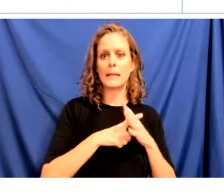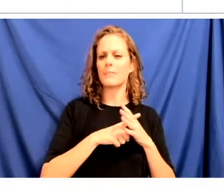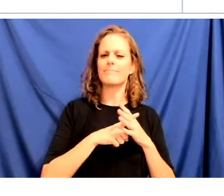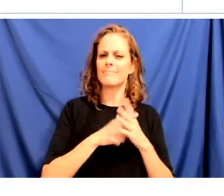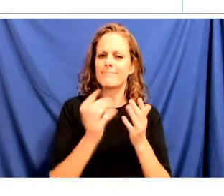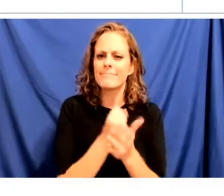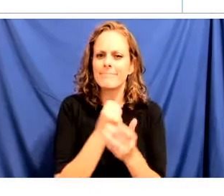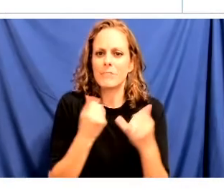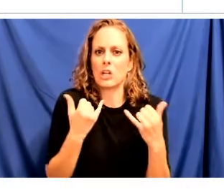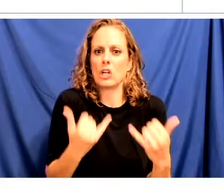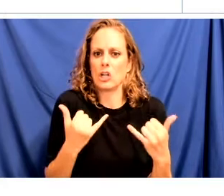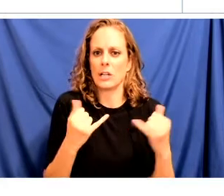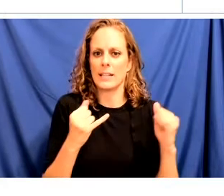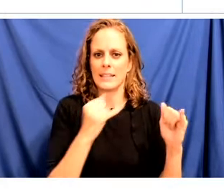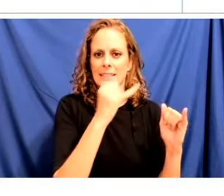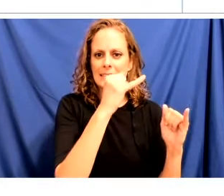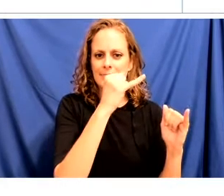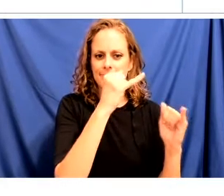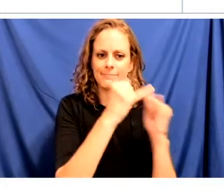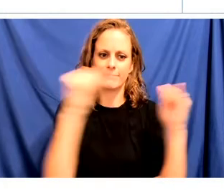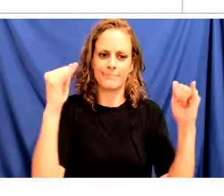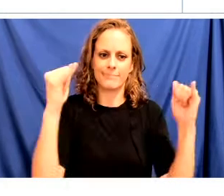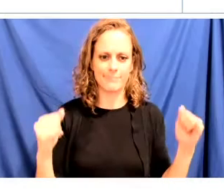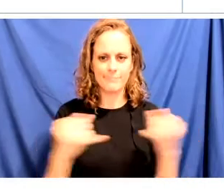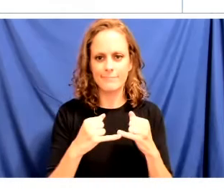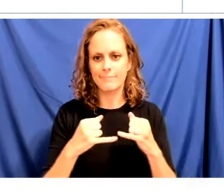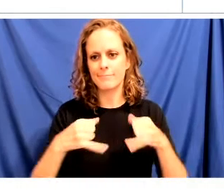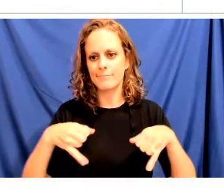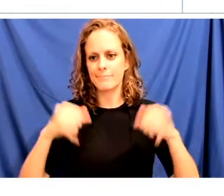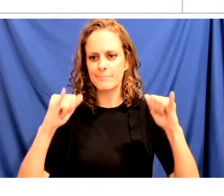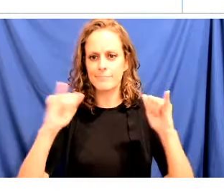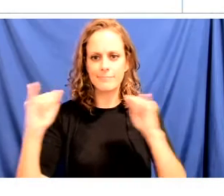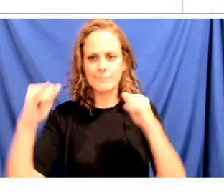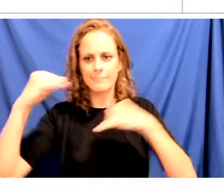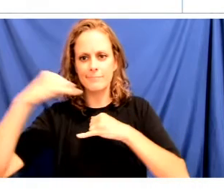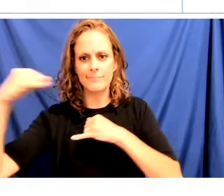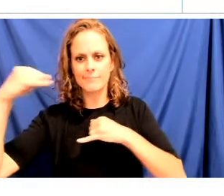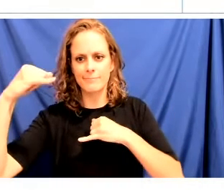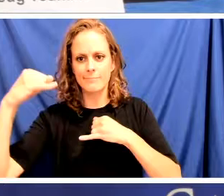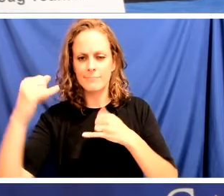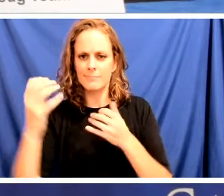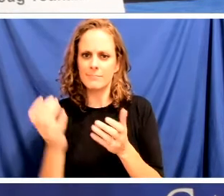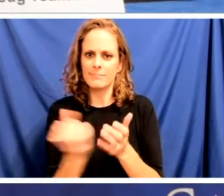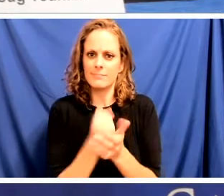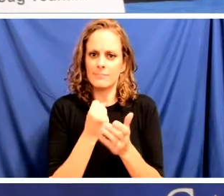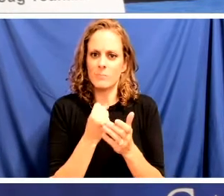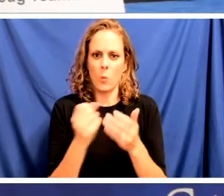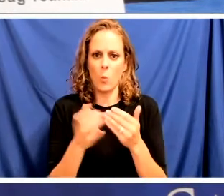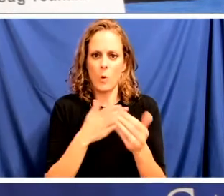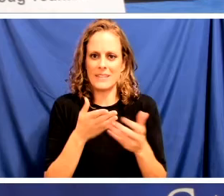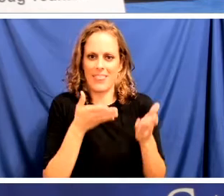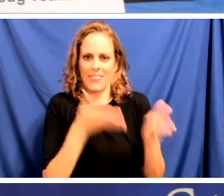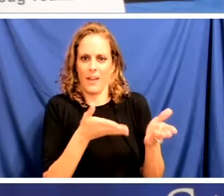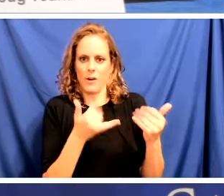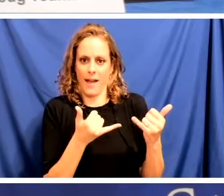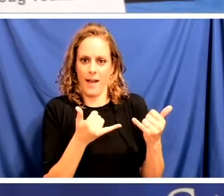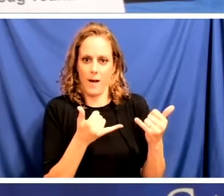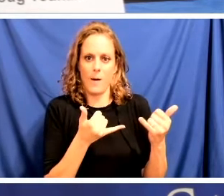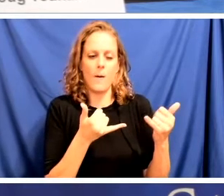that's sometimes a difficult process, because depending on the geography of the county where the large where the overpopulated districts are versus underpopulated.